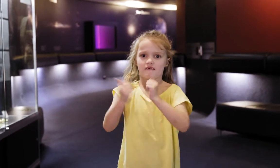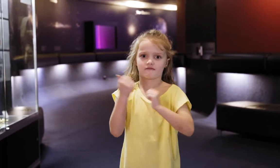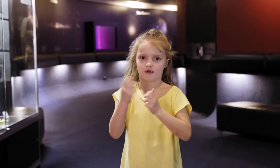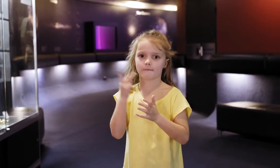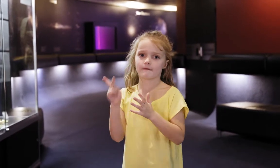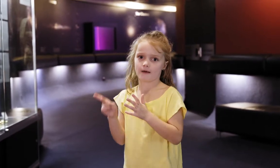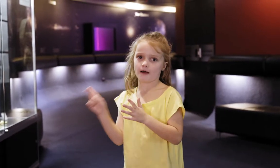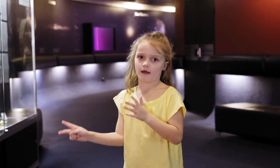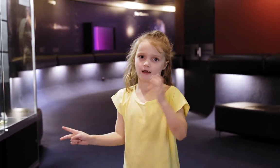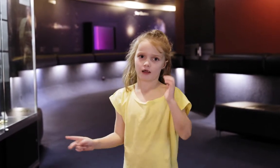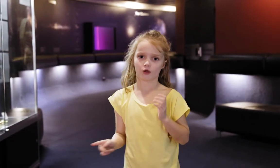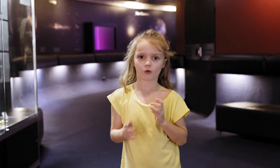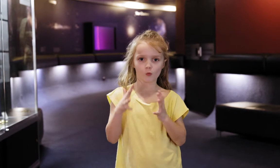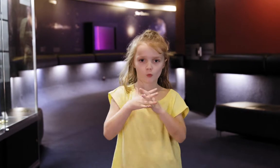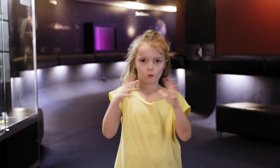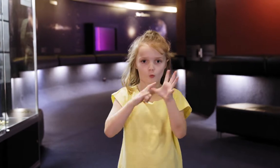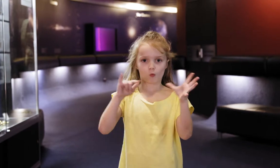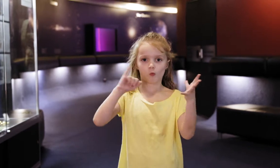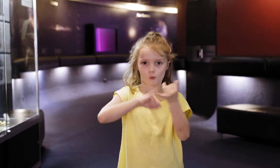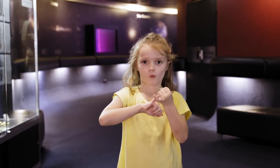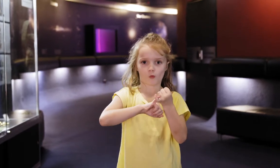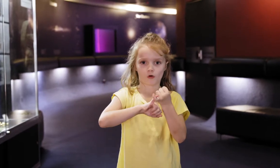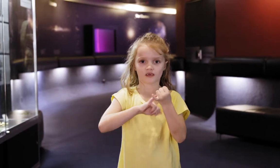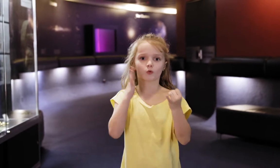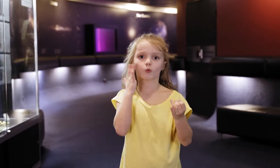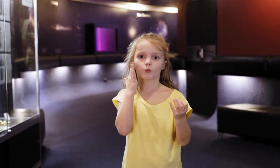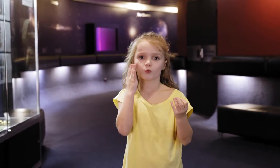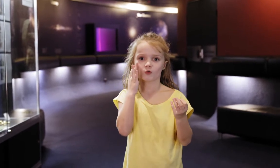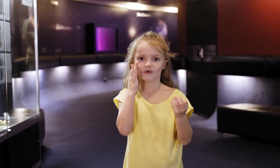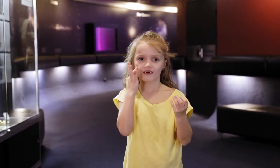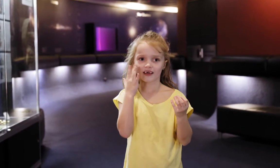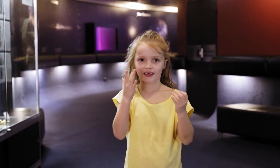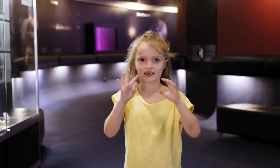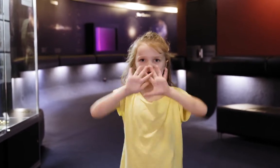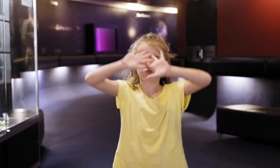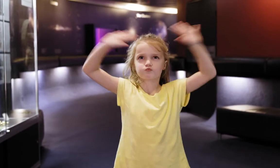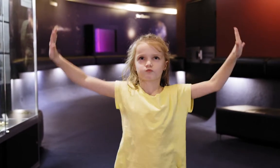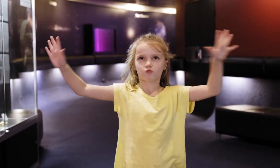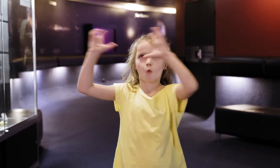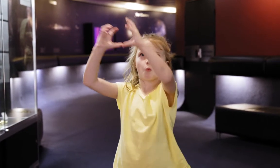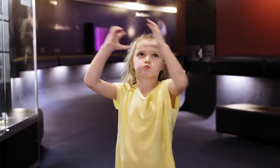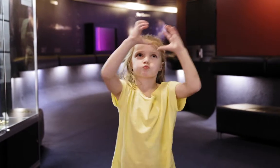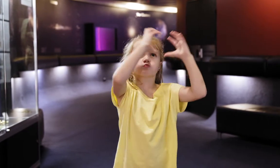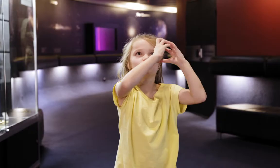My favourite part was when I got to see the planets up close.